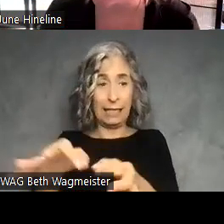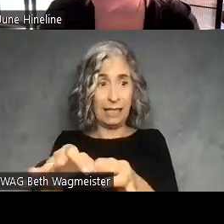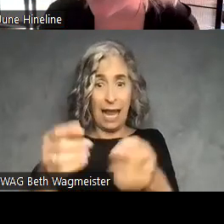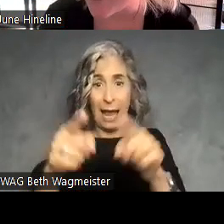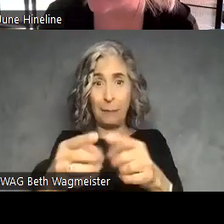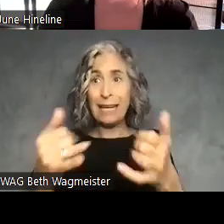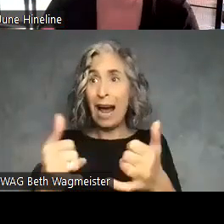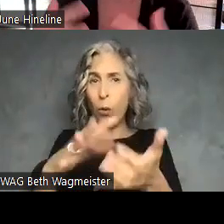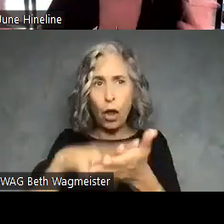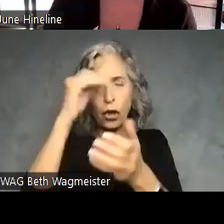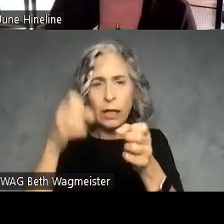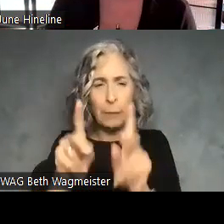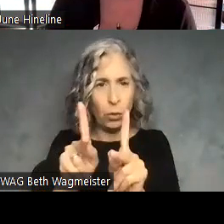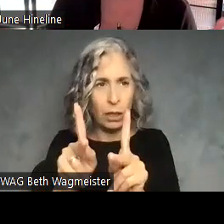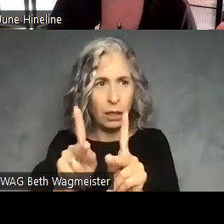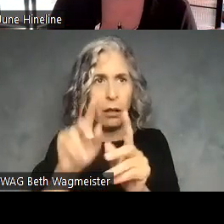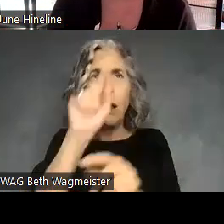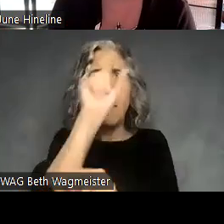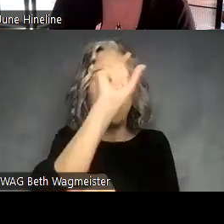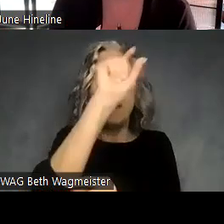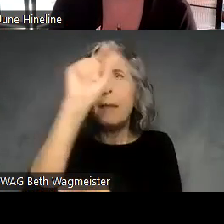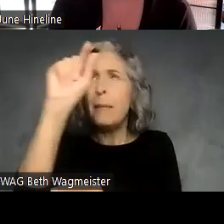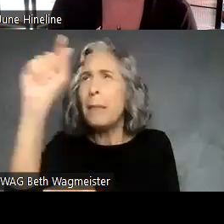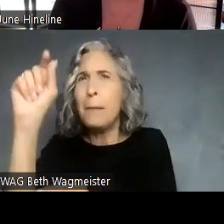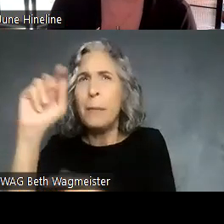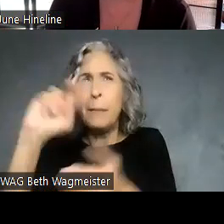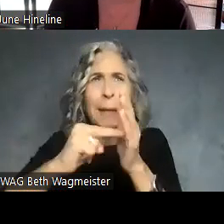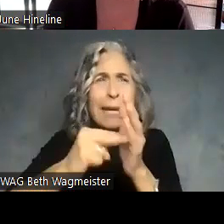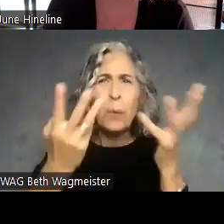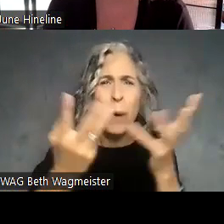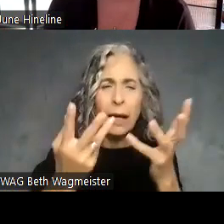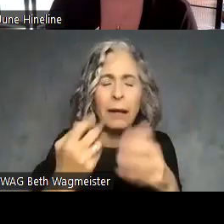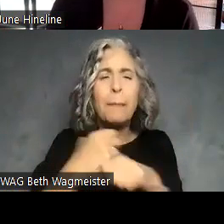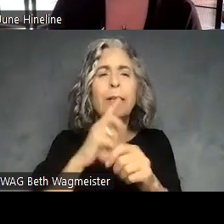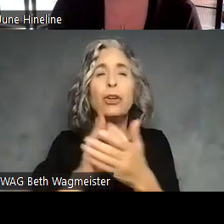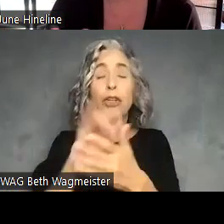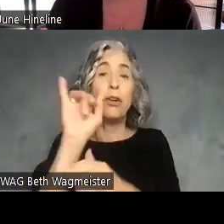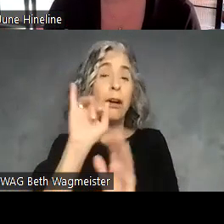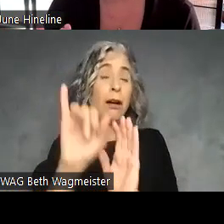screen. And then icons. Okay, so I just opened the inspector window yesterday on a website, and